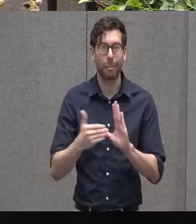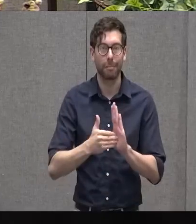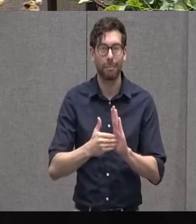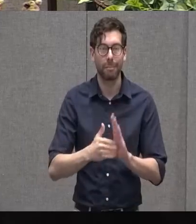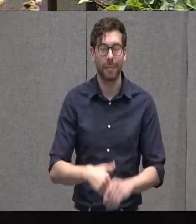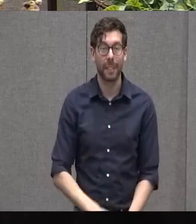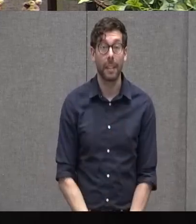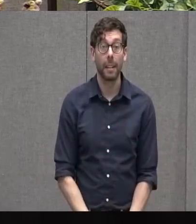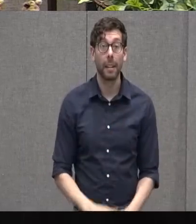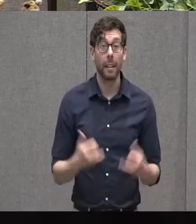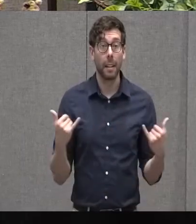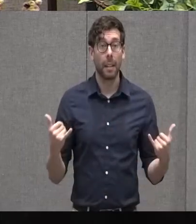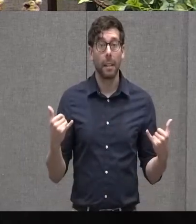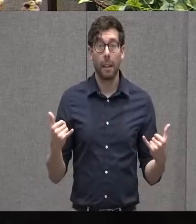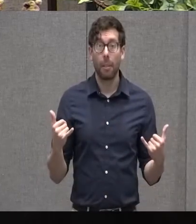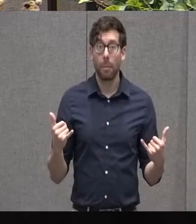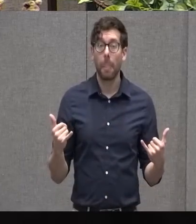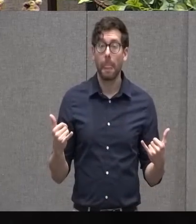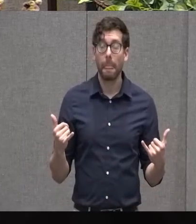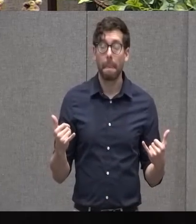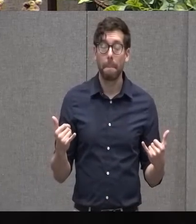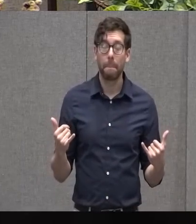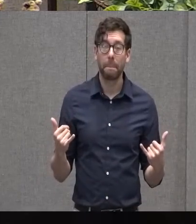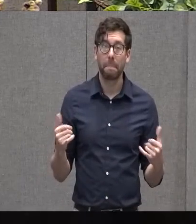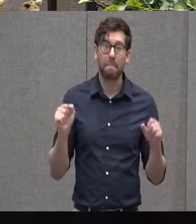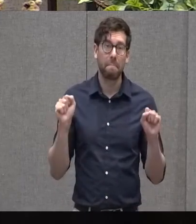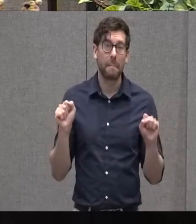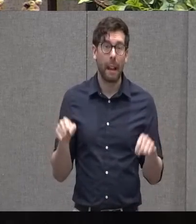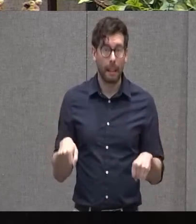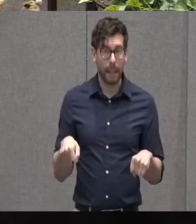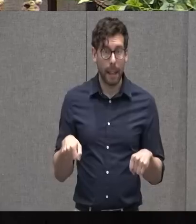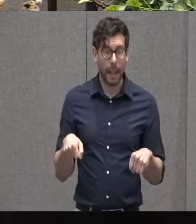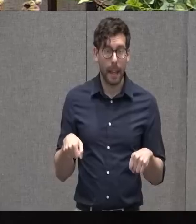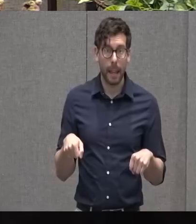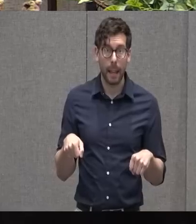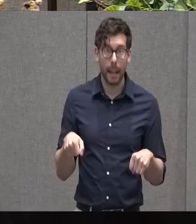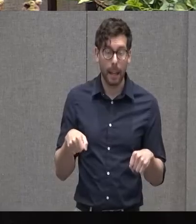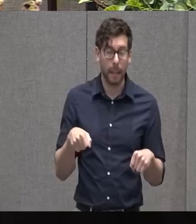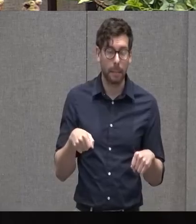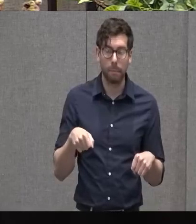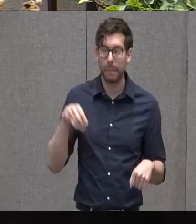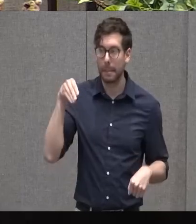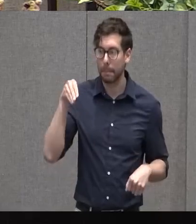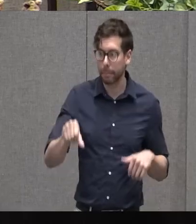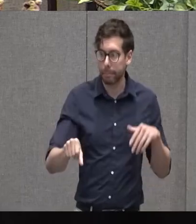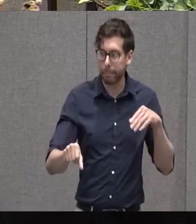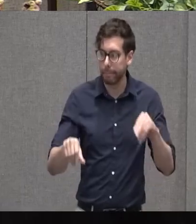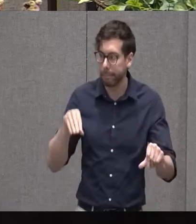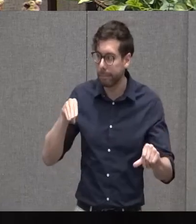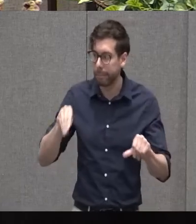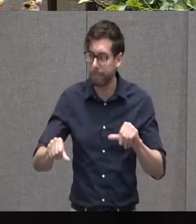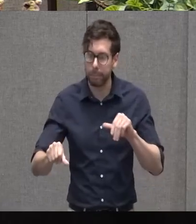Now, I can spend $20 in a different way, a different combination.